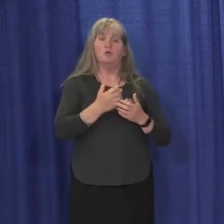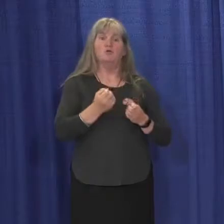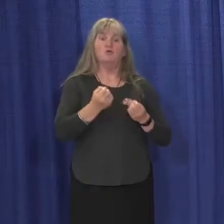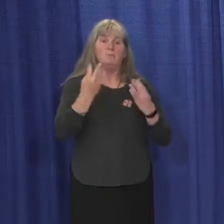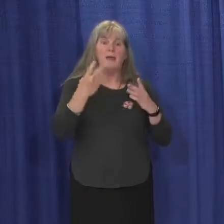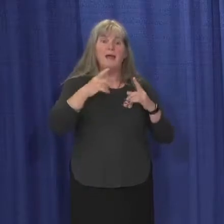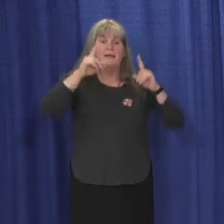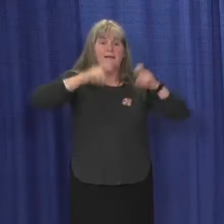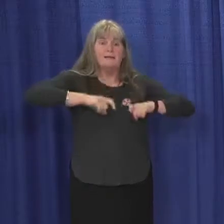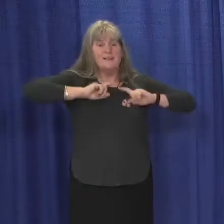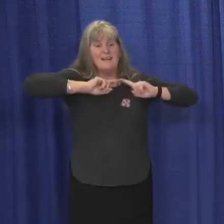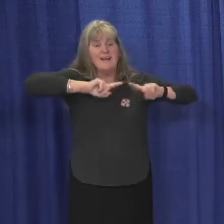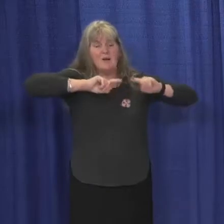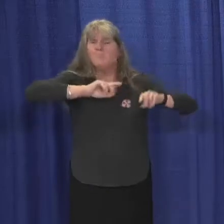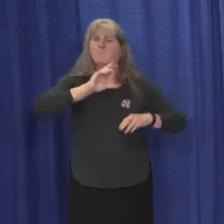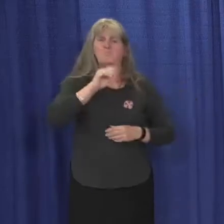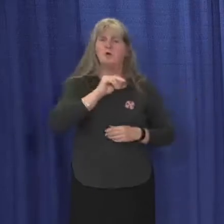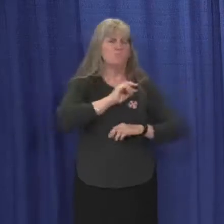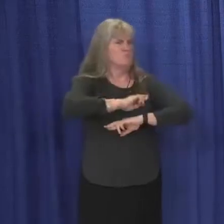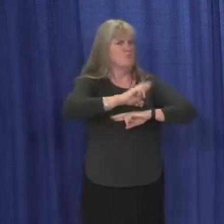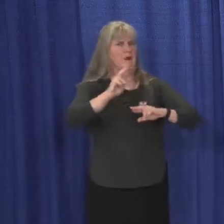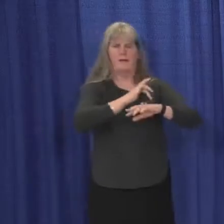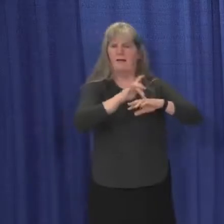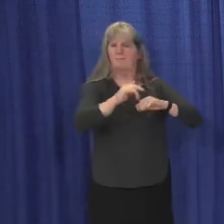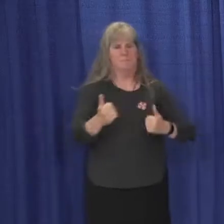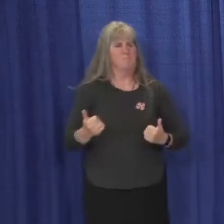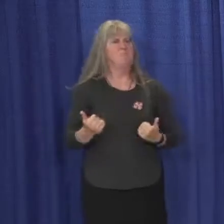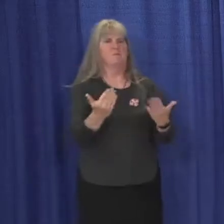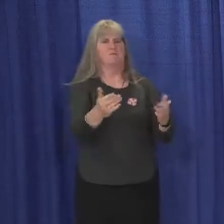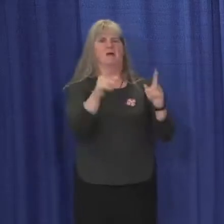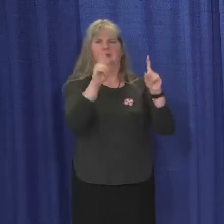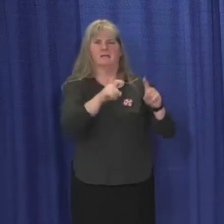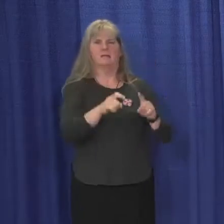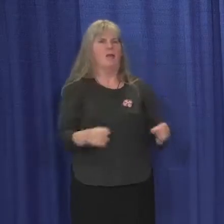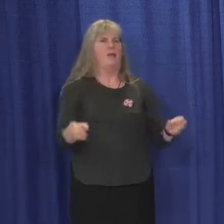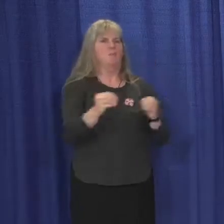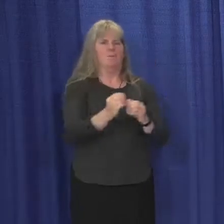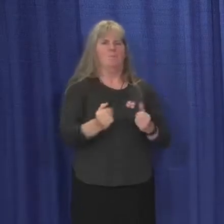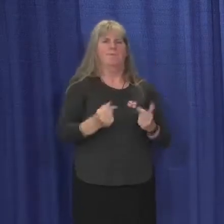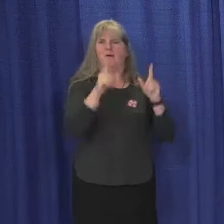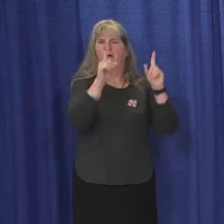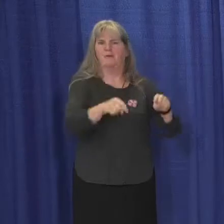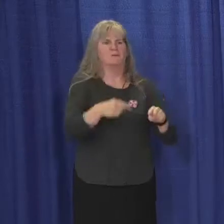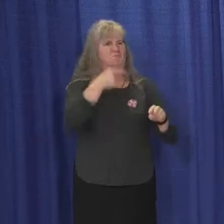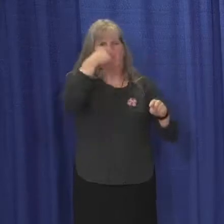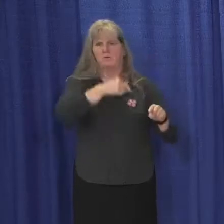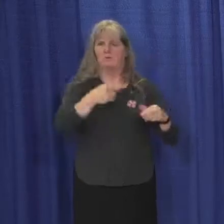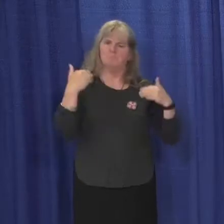testing centres. We have lots of capacity for testing and we can always